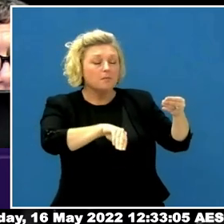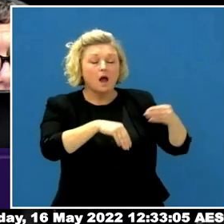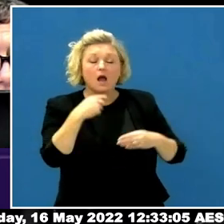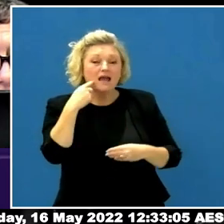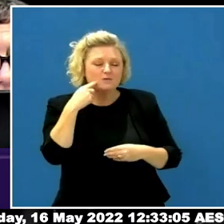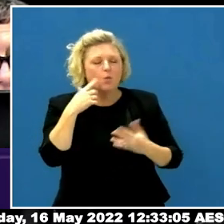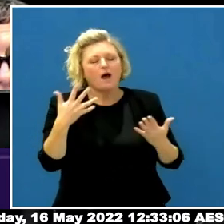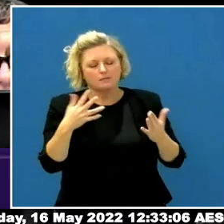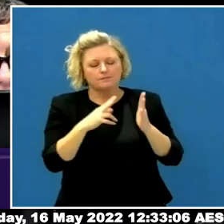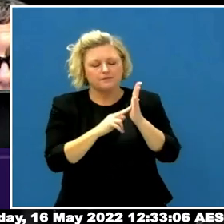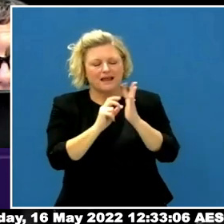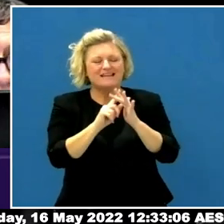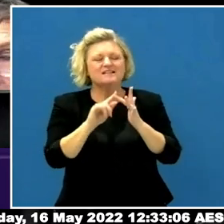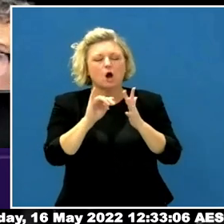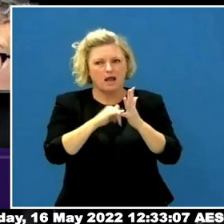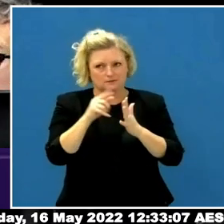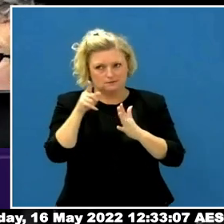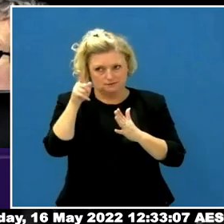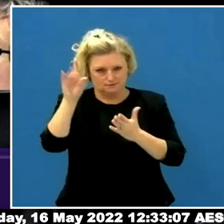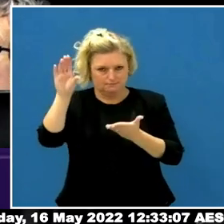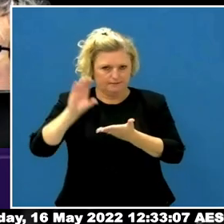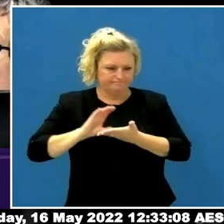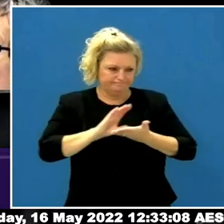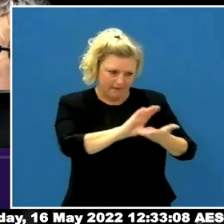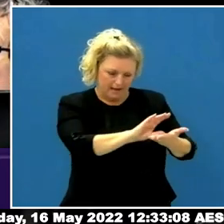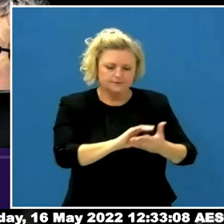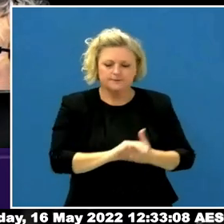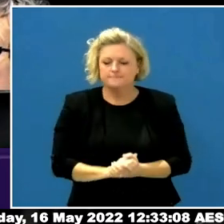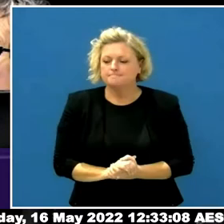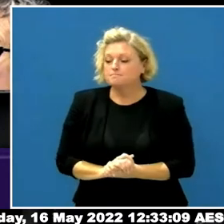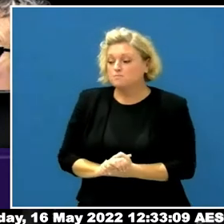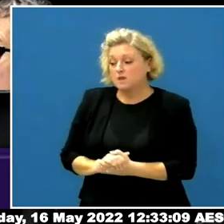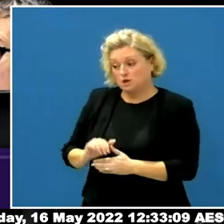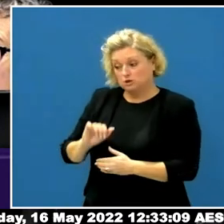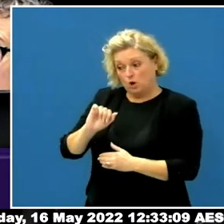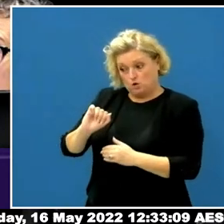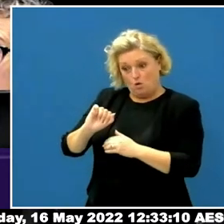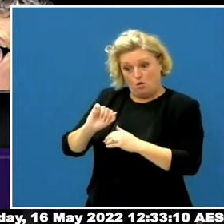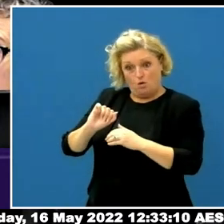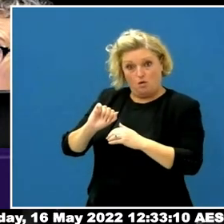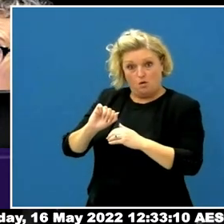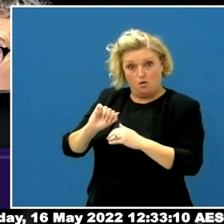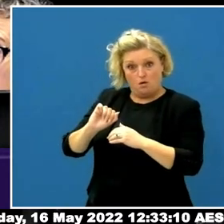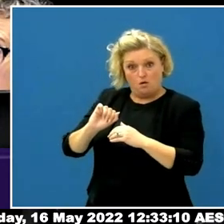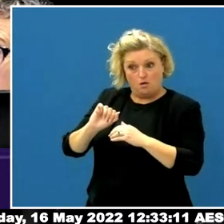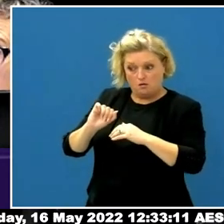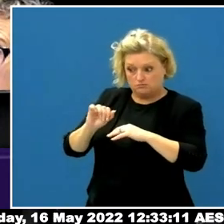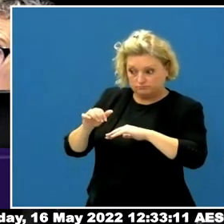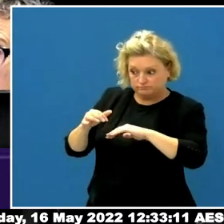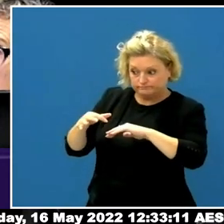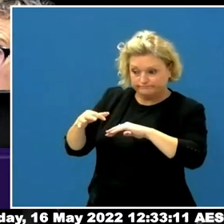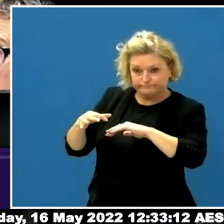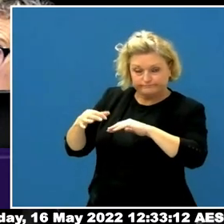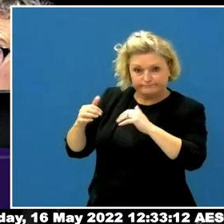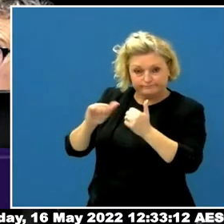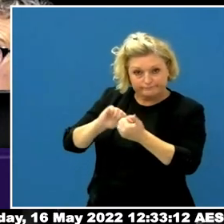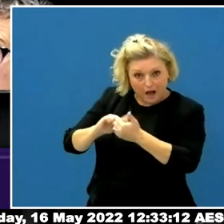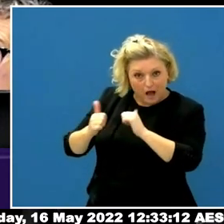And do you see - do you or your partner or Nicola see the support person most